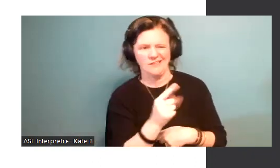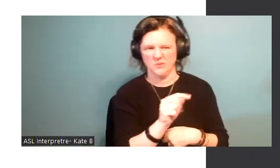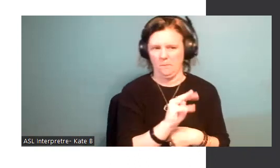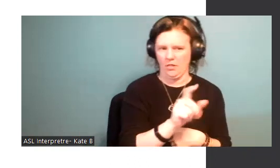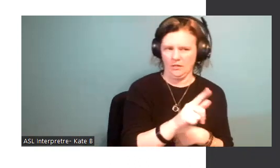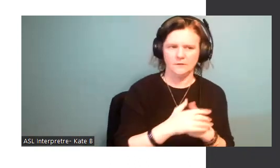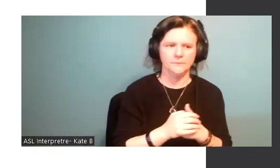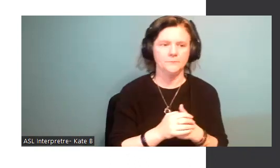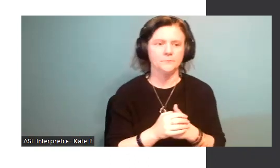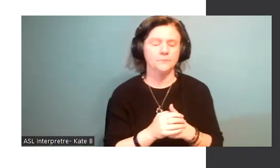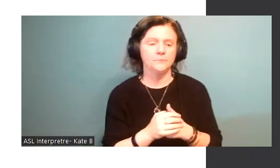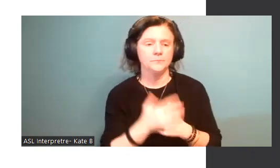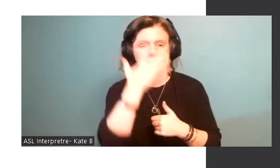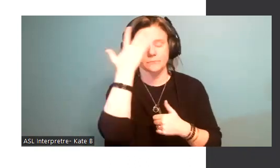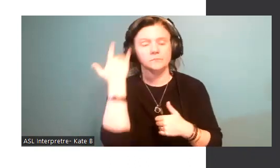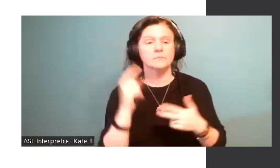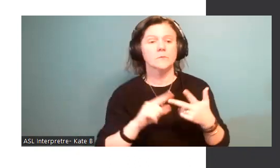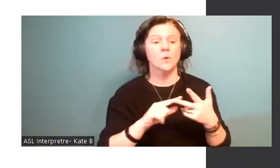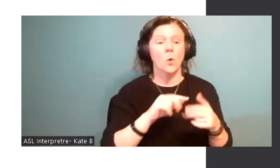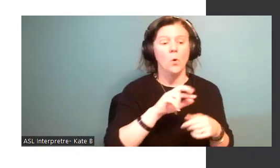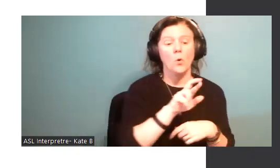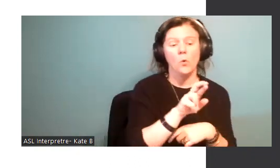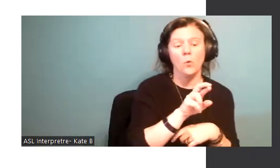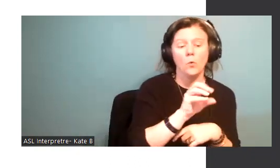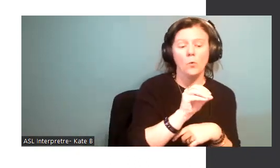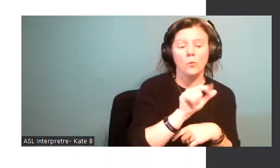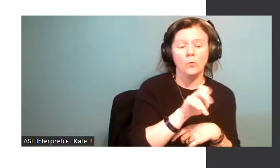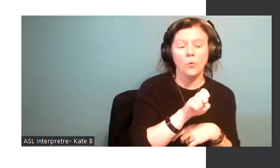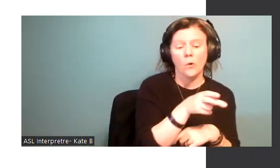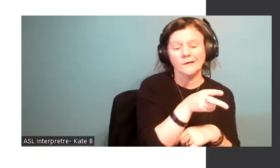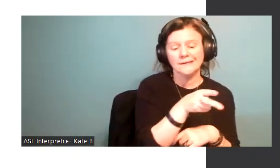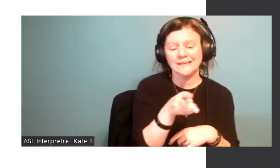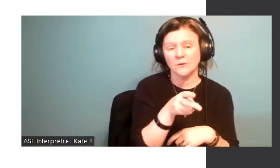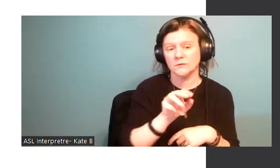reader treat it like an HTML button. You can do